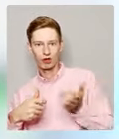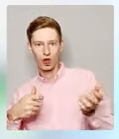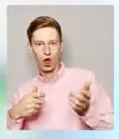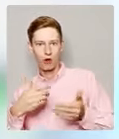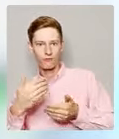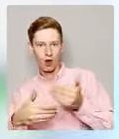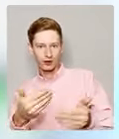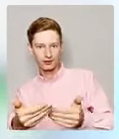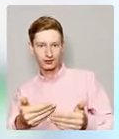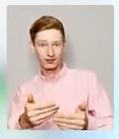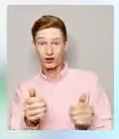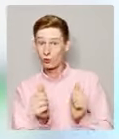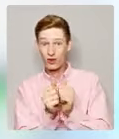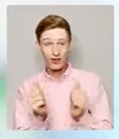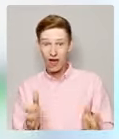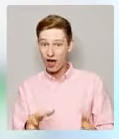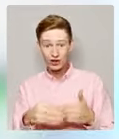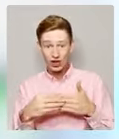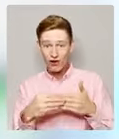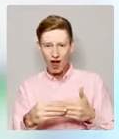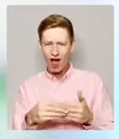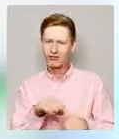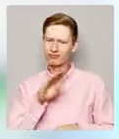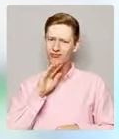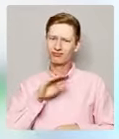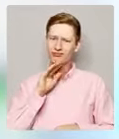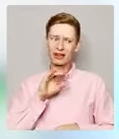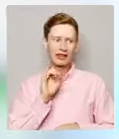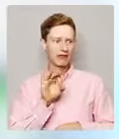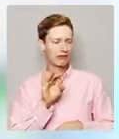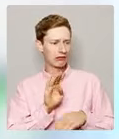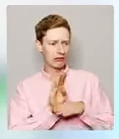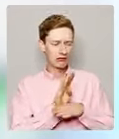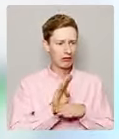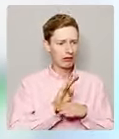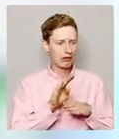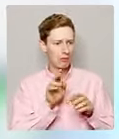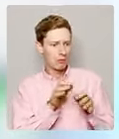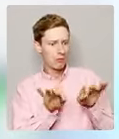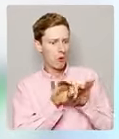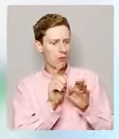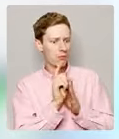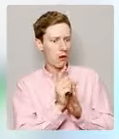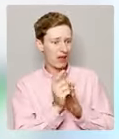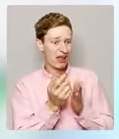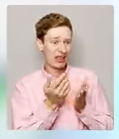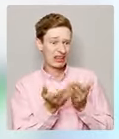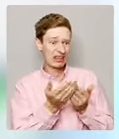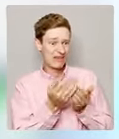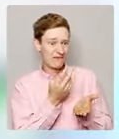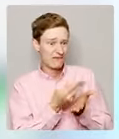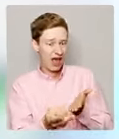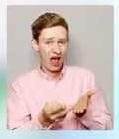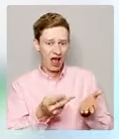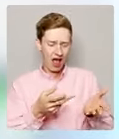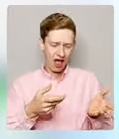can be difficult and frustrating for a player, especially if they're in the middle of intense sections that can lead to failure.